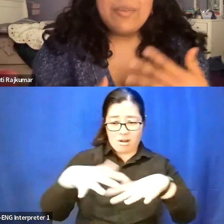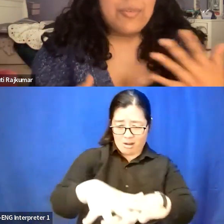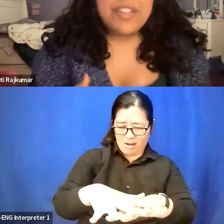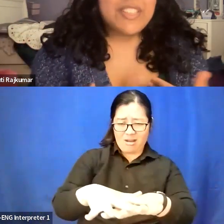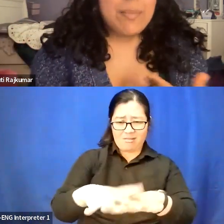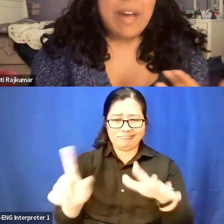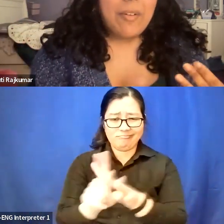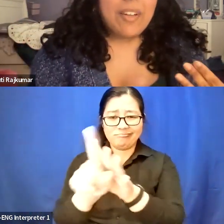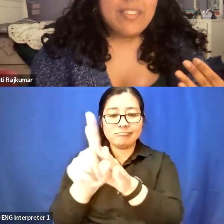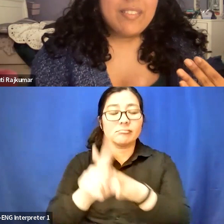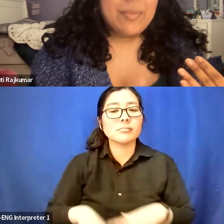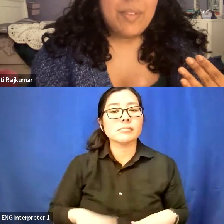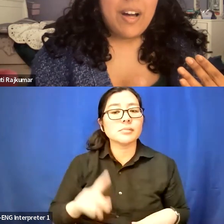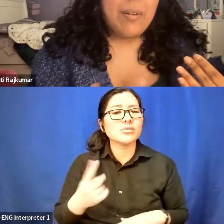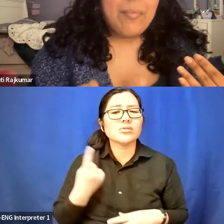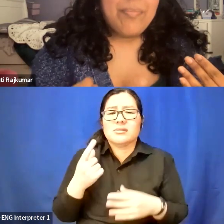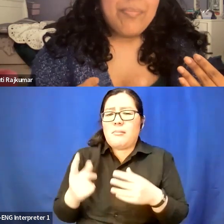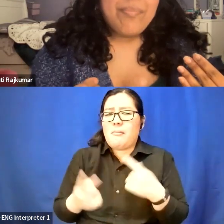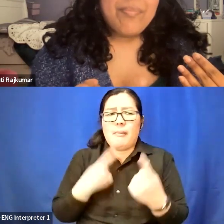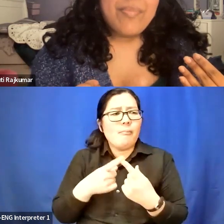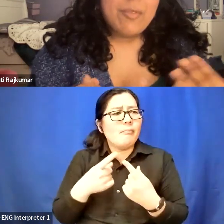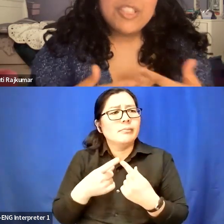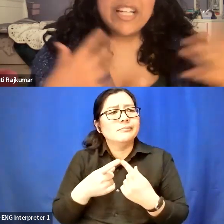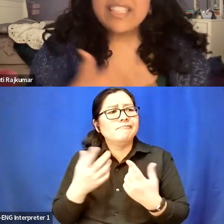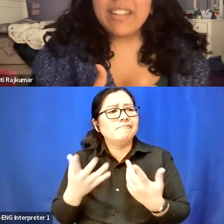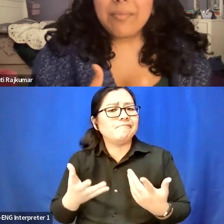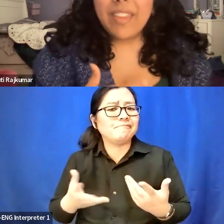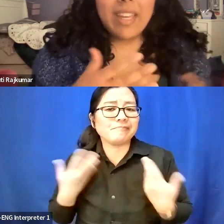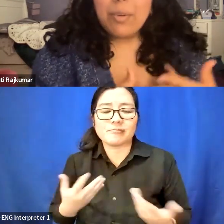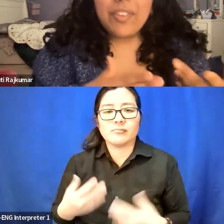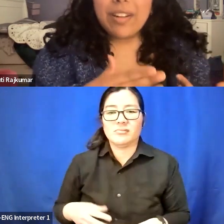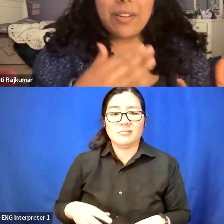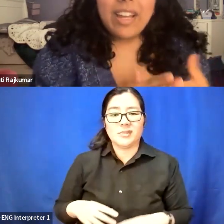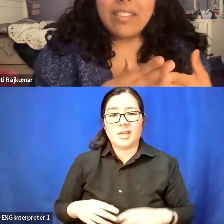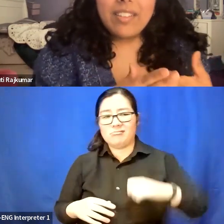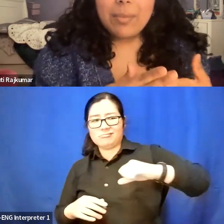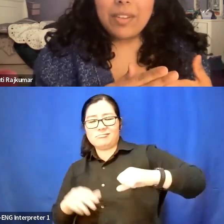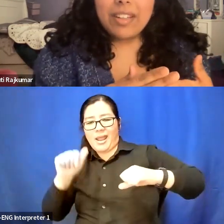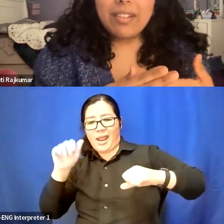it was really just about rejecting the abled standard and the disability --